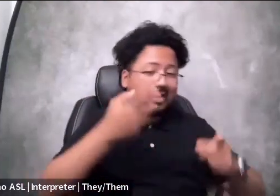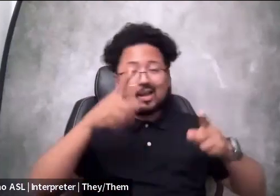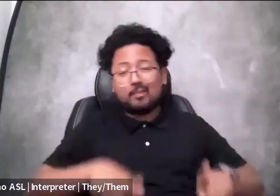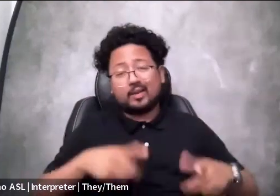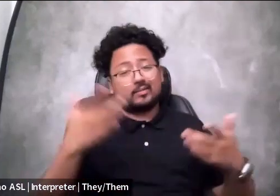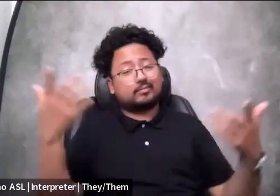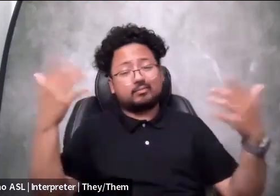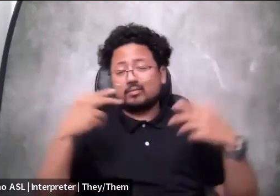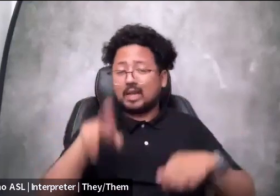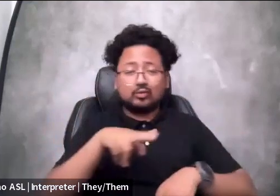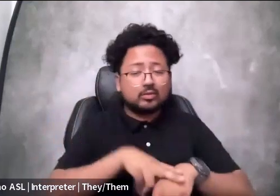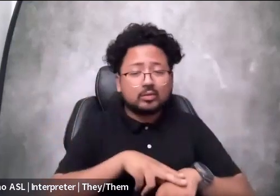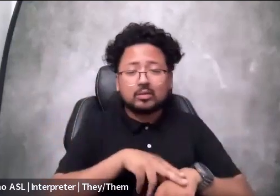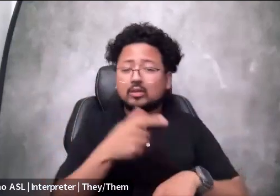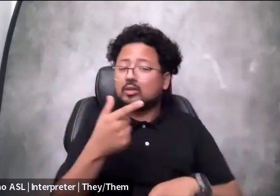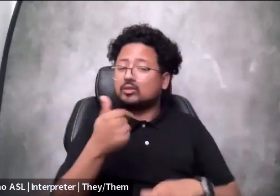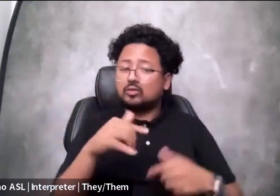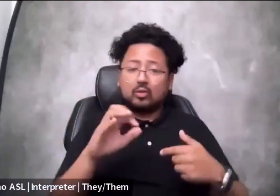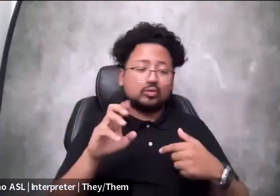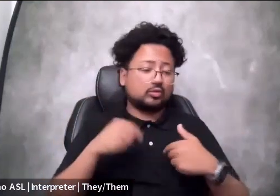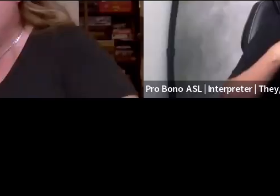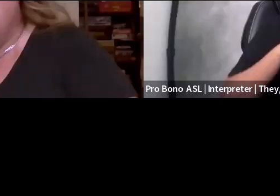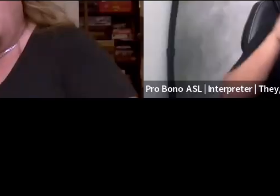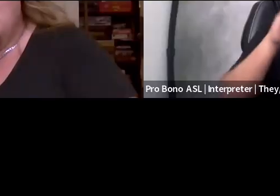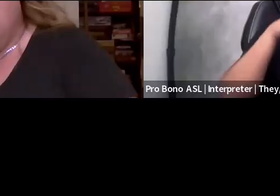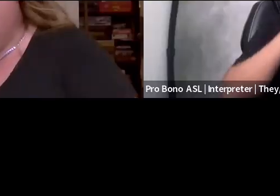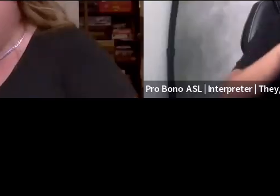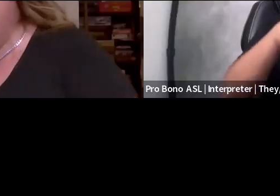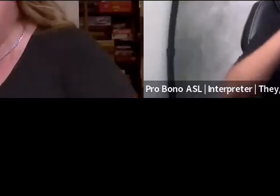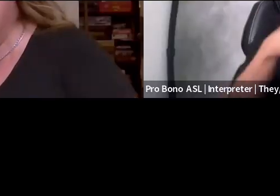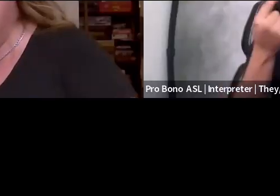So George had never been in the principal's office before and was surprised by how bright it was.